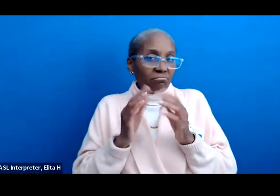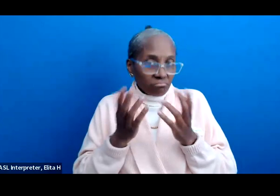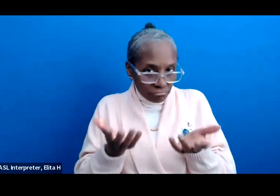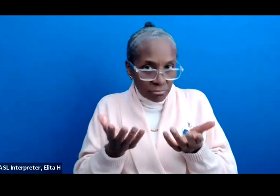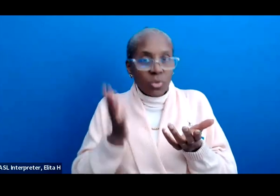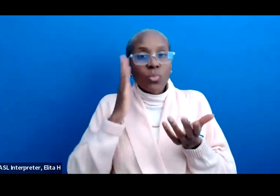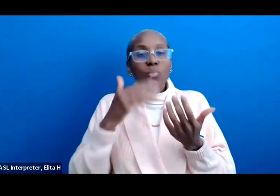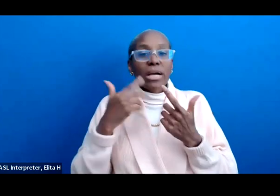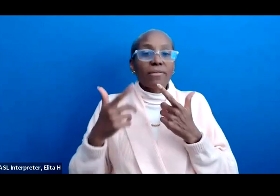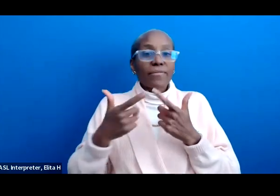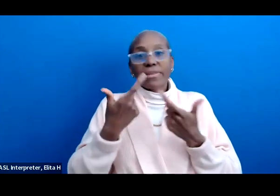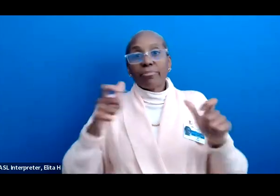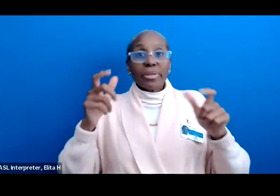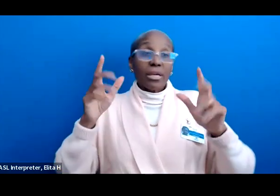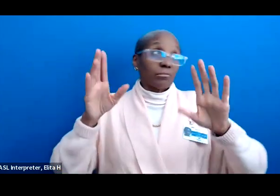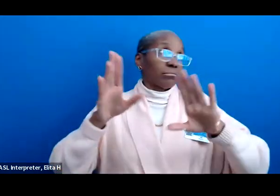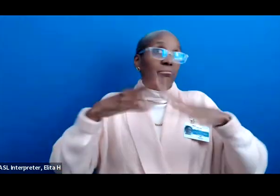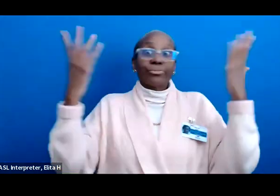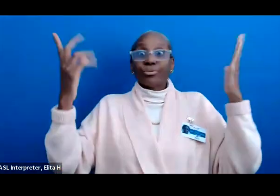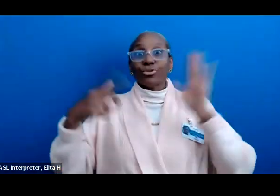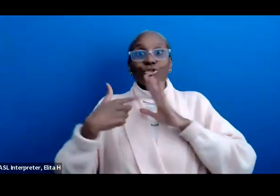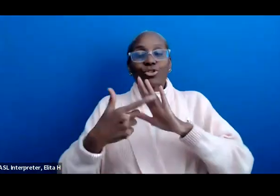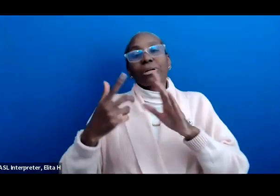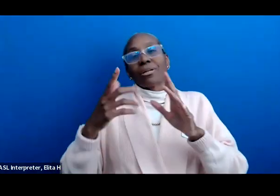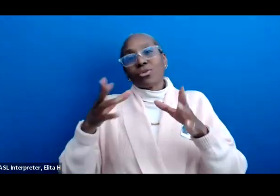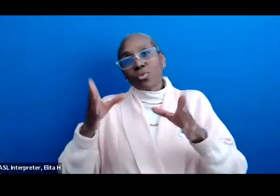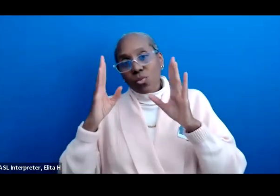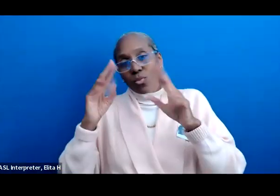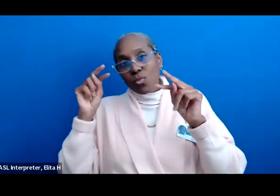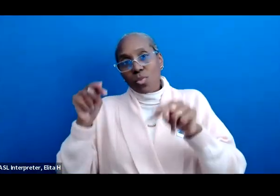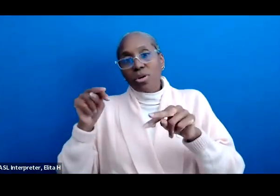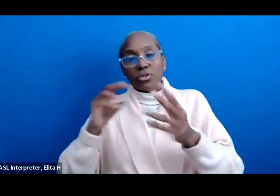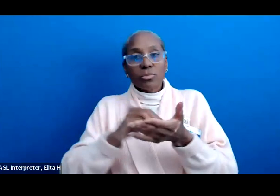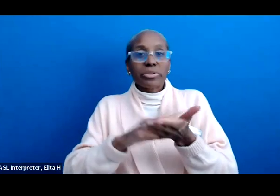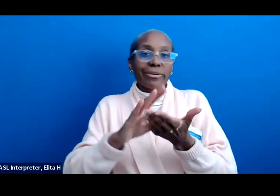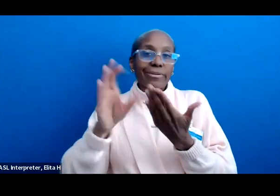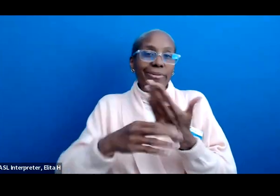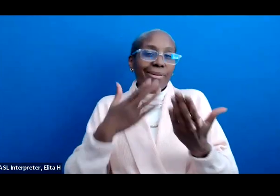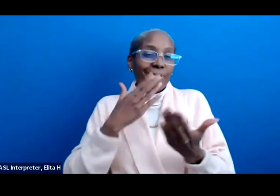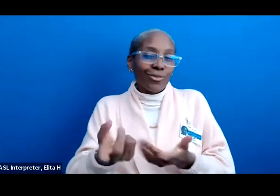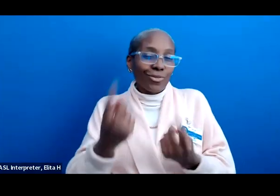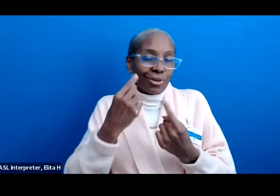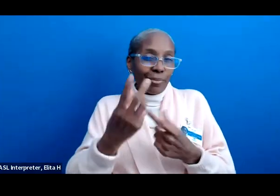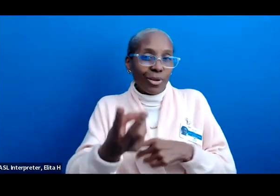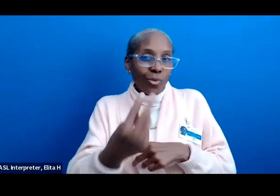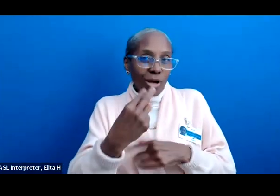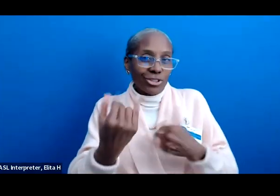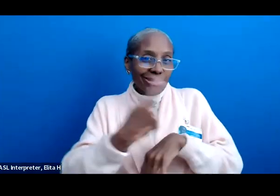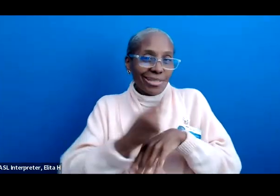going to have the big unveiling. So be sure and tune into that. Mark your calendars. Thank you for coming today and I look forward to seeing